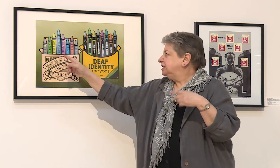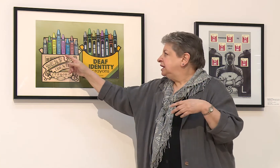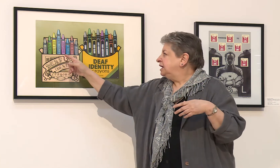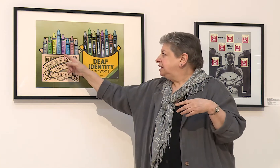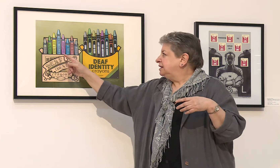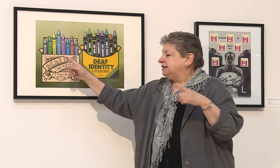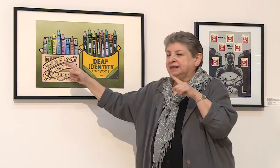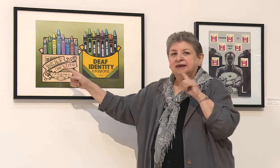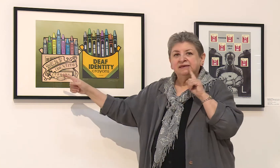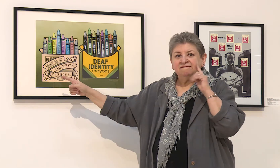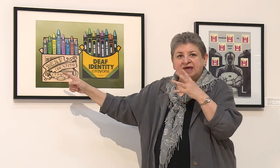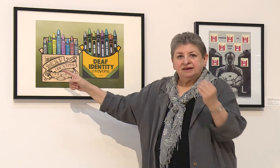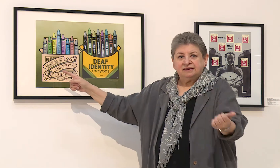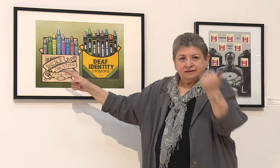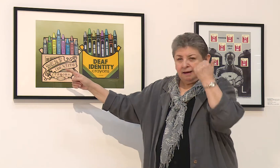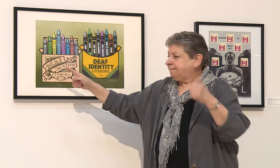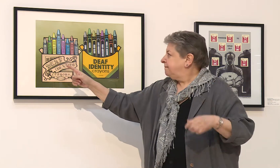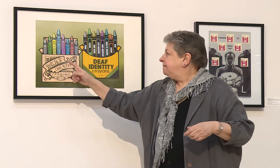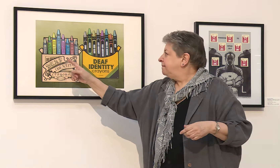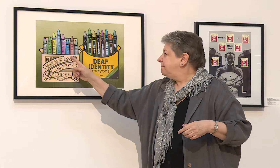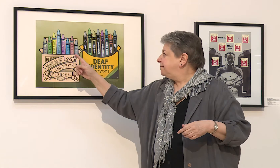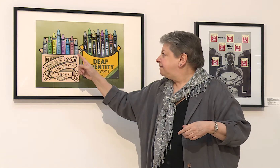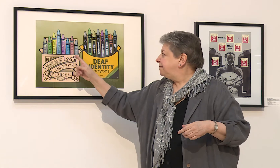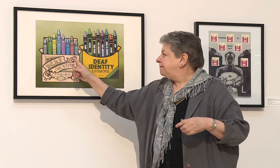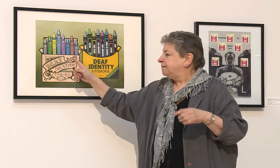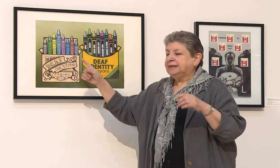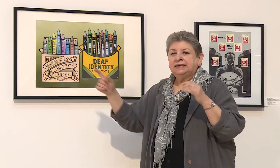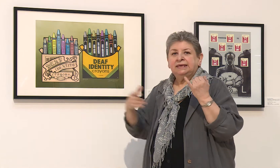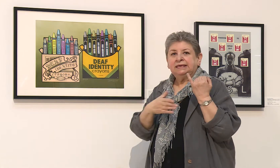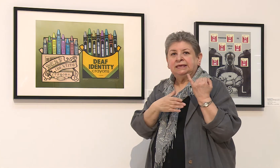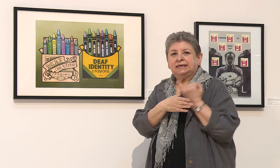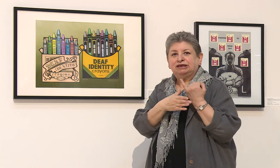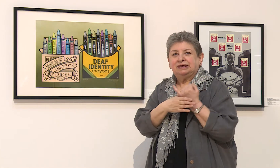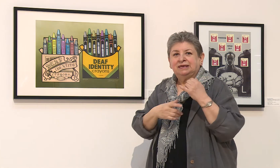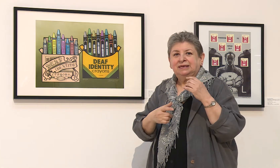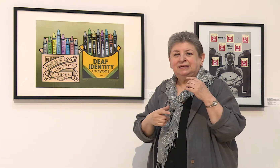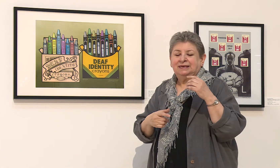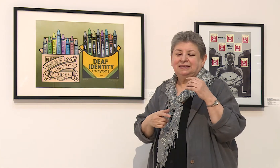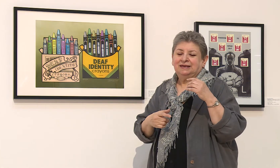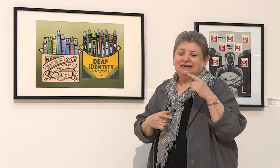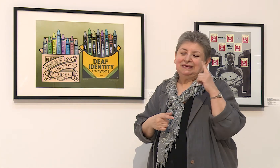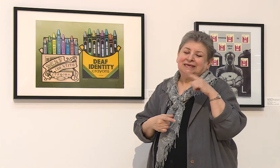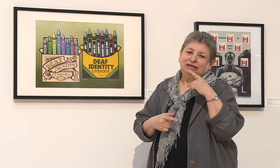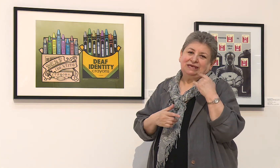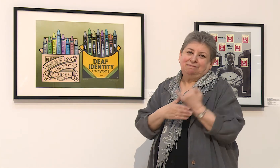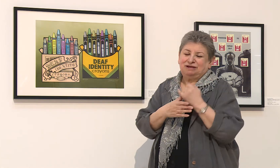"Dummy," "Lip reader," "Deaf and Dumb," "Hearing impaired"--